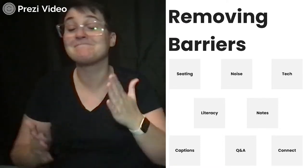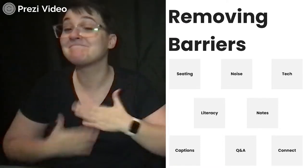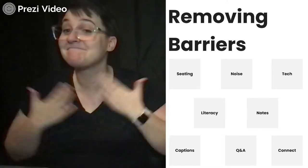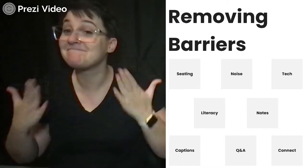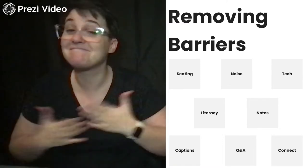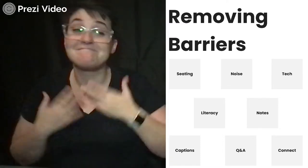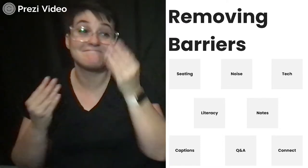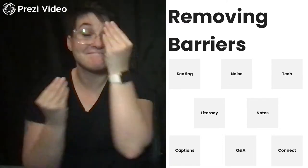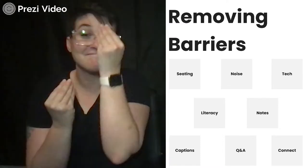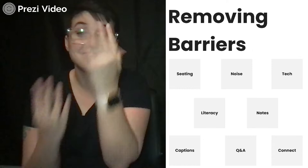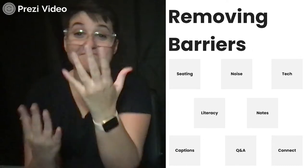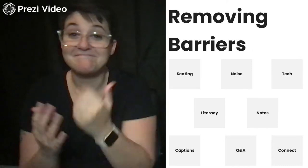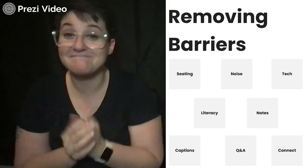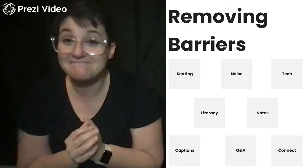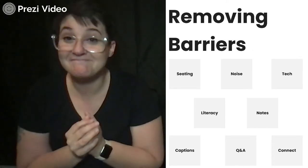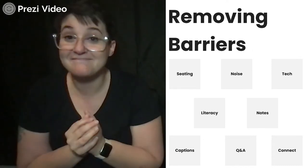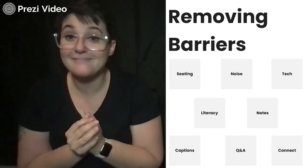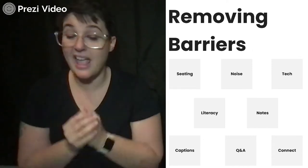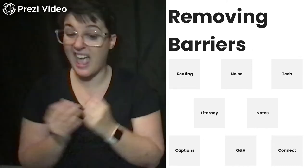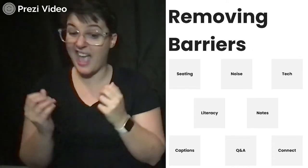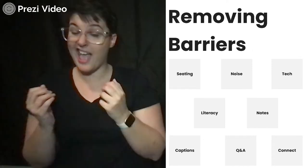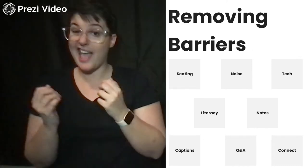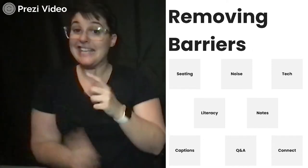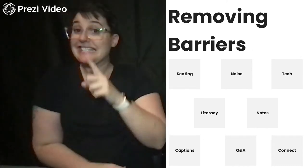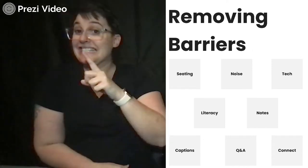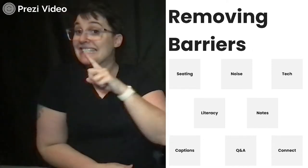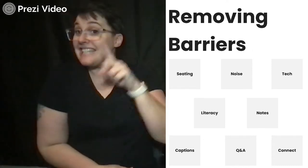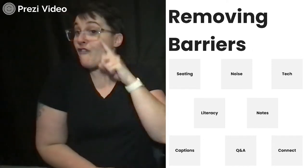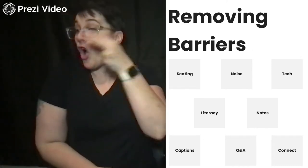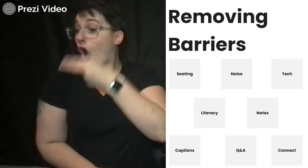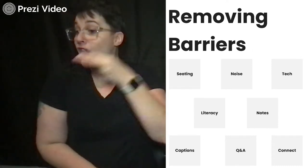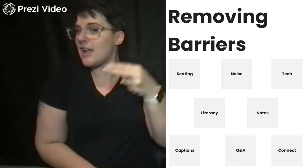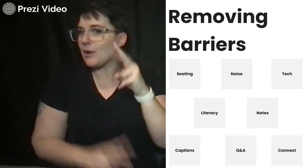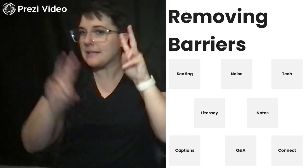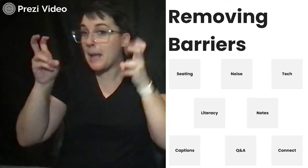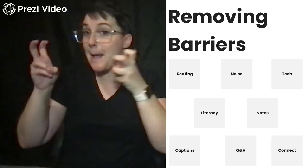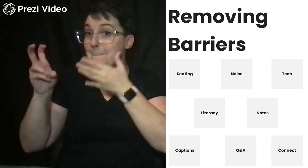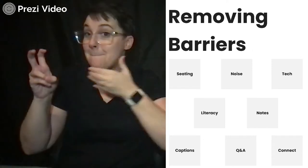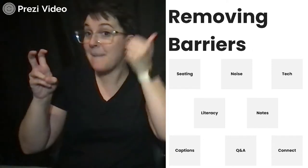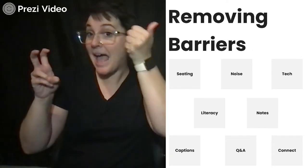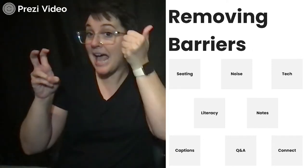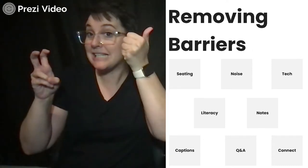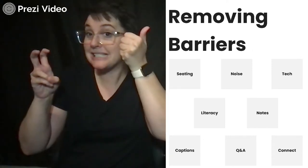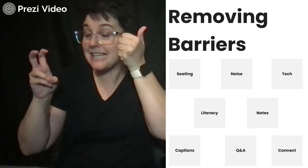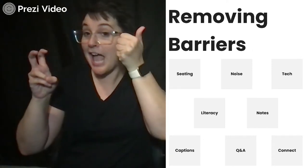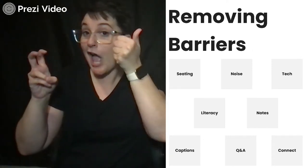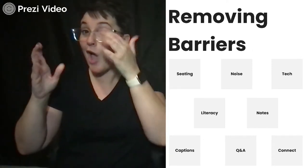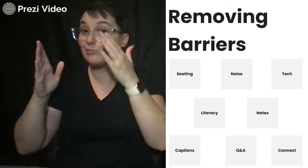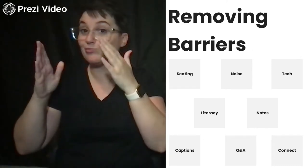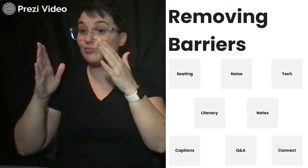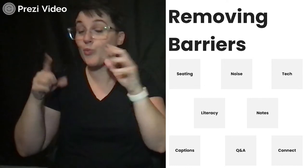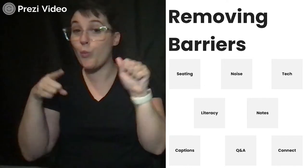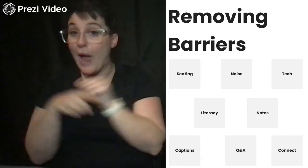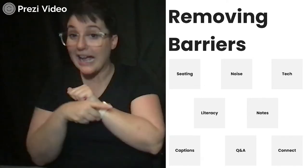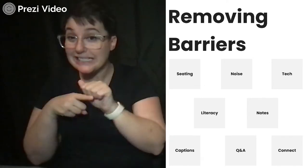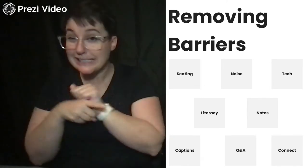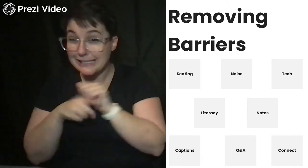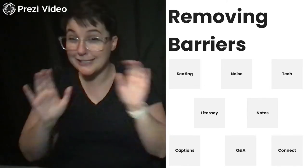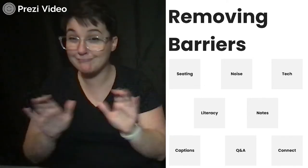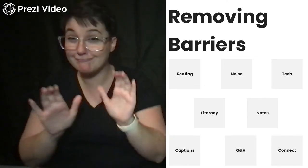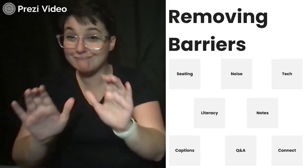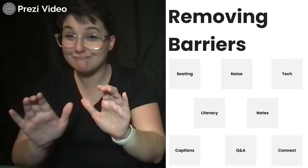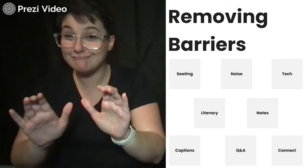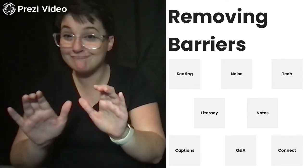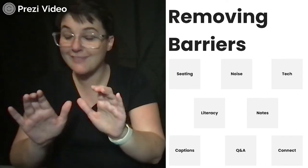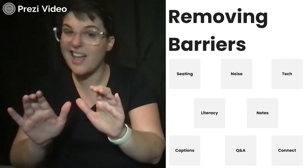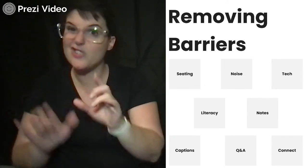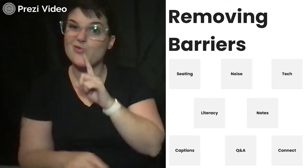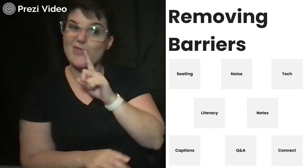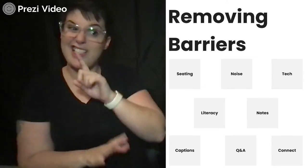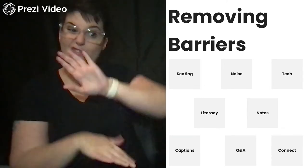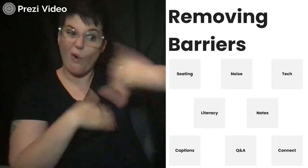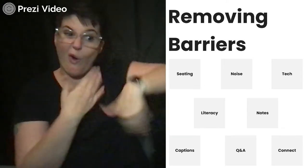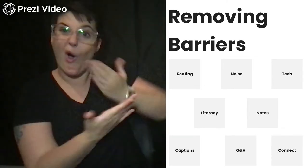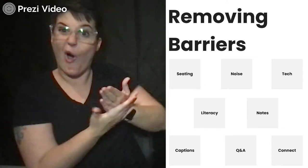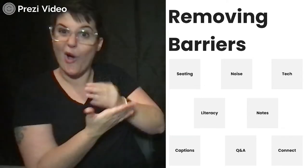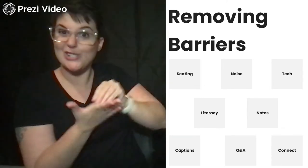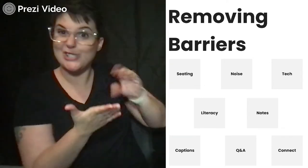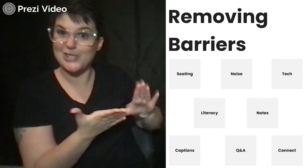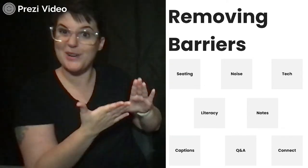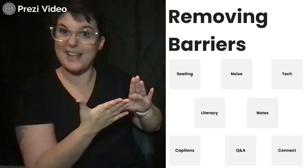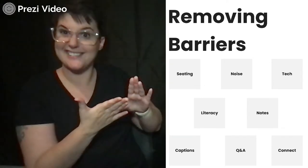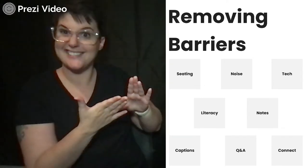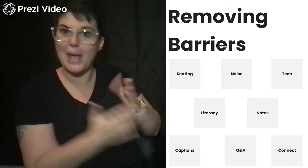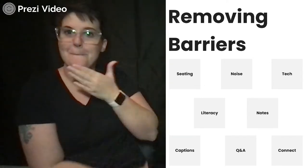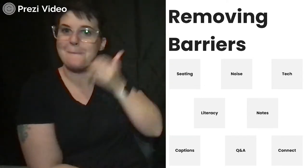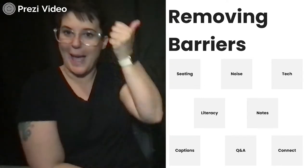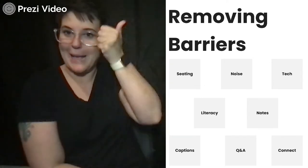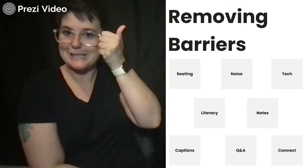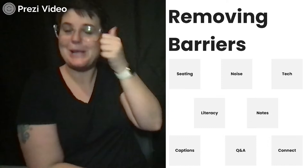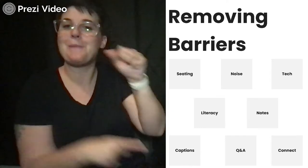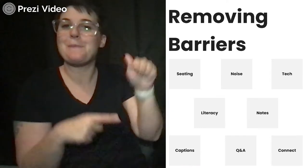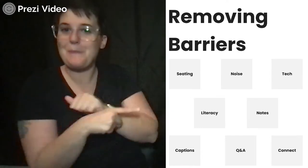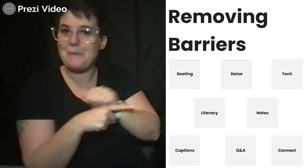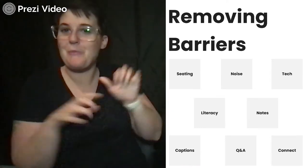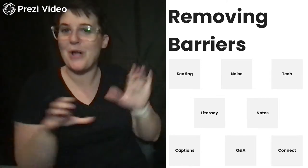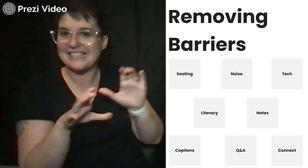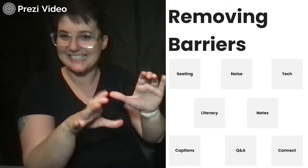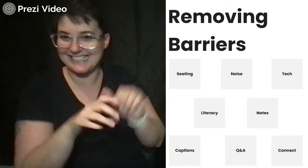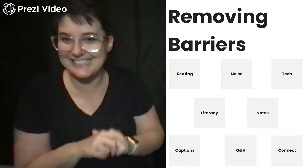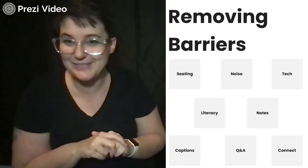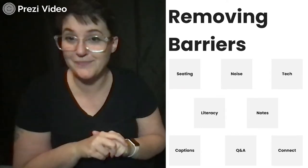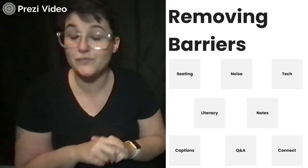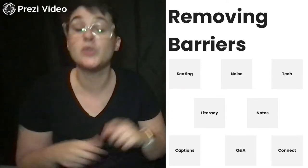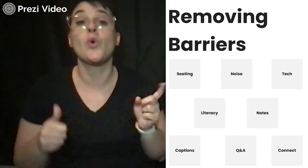Good news: all of the best practices for DHH students are really best practices for all students.